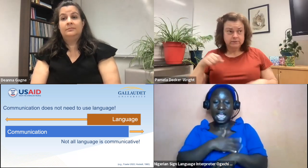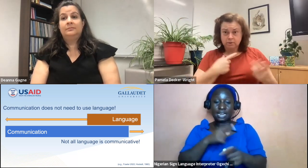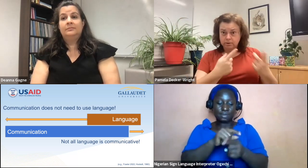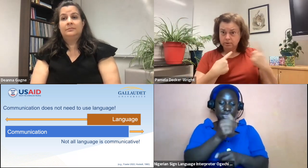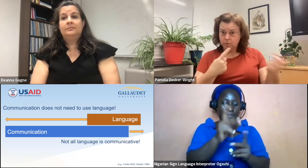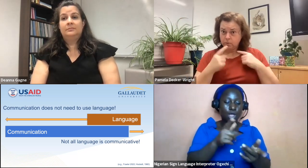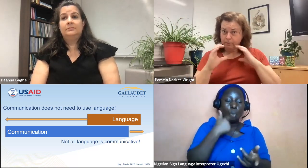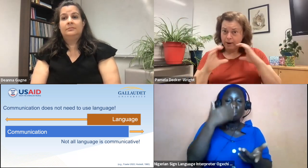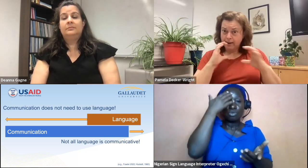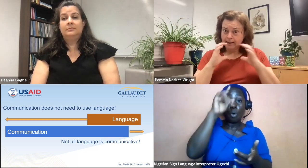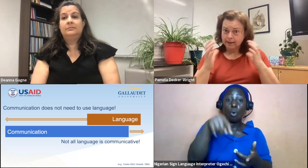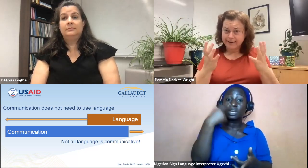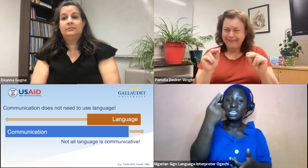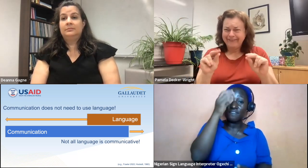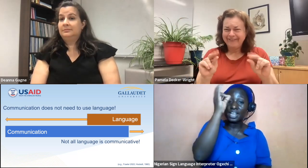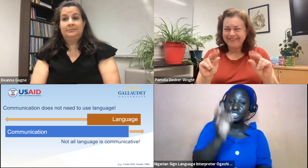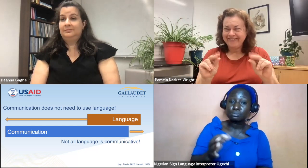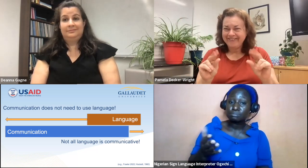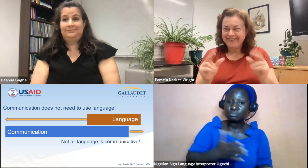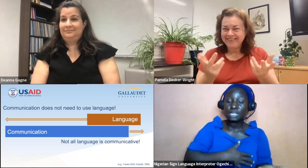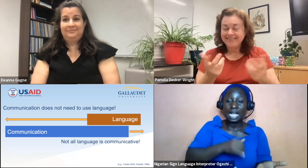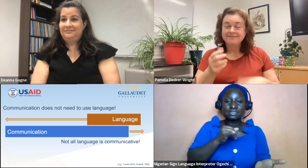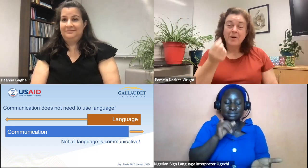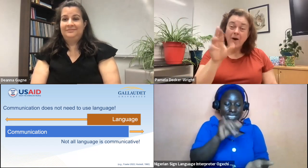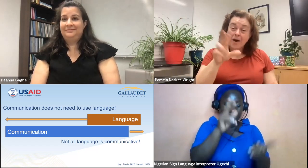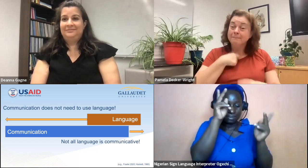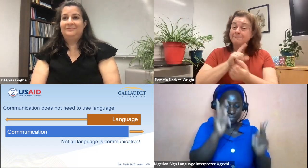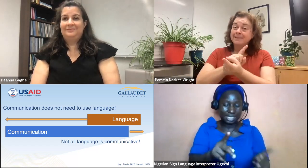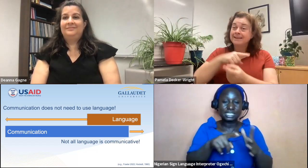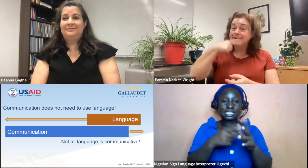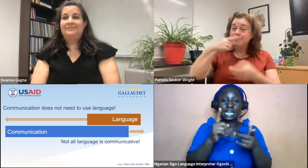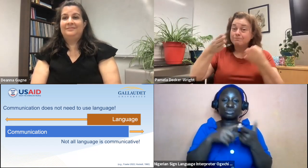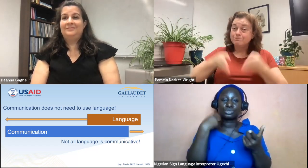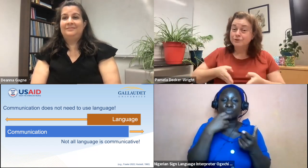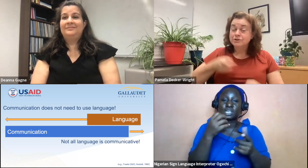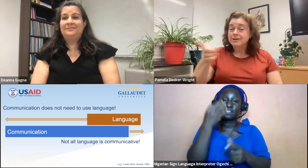I know languages. But are we communicating that that person is only using spoken French. No, we're not.